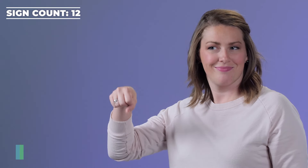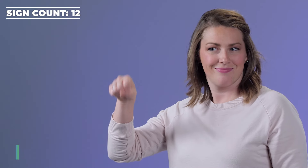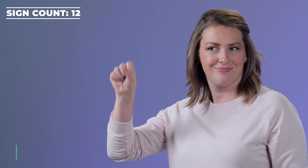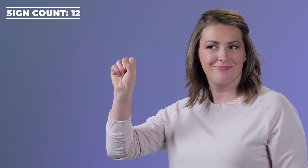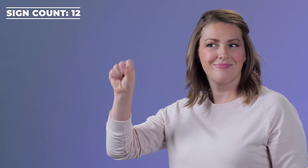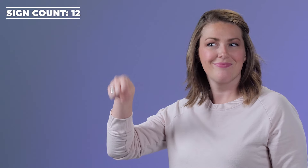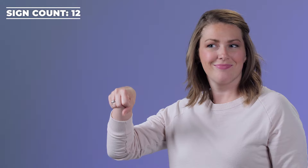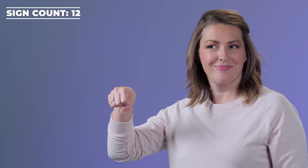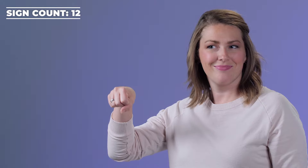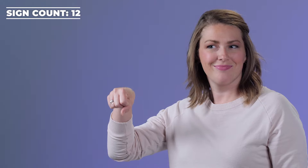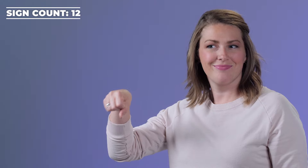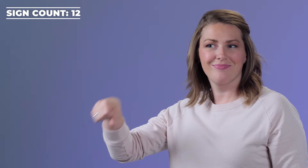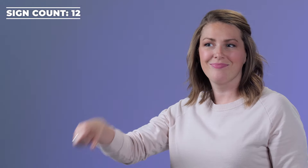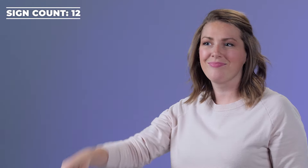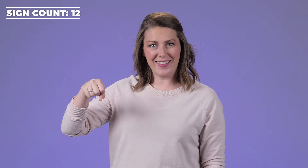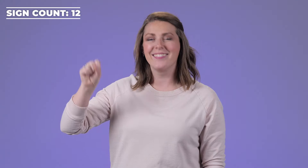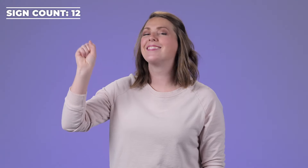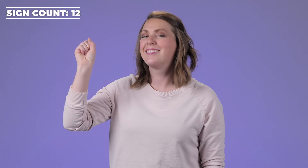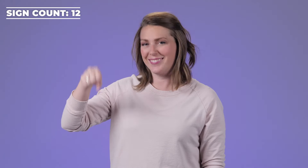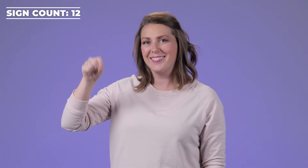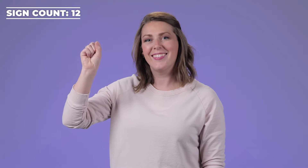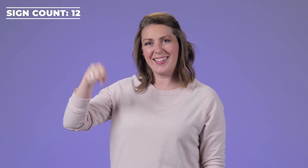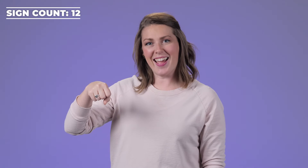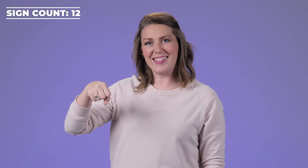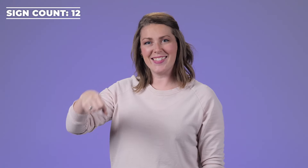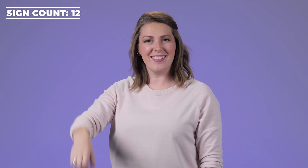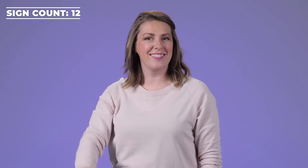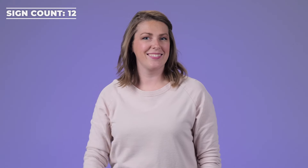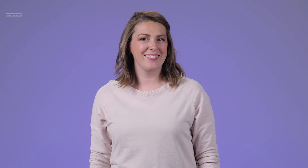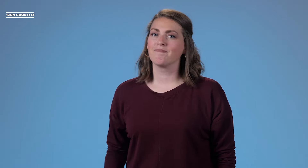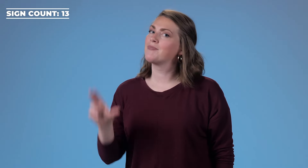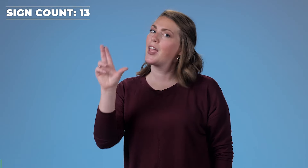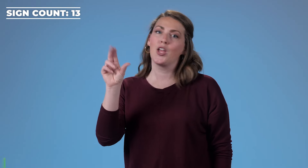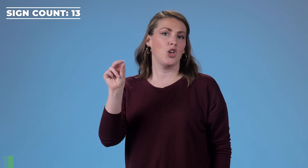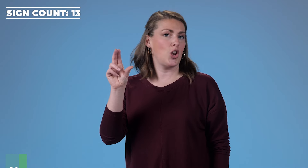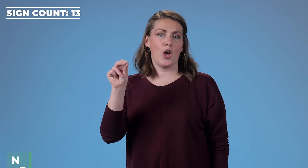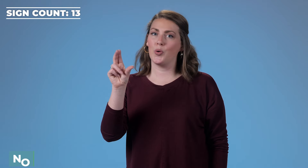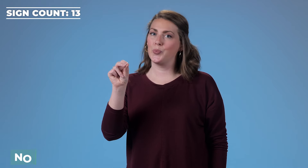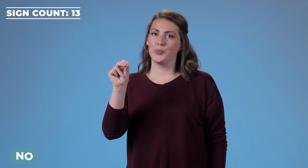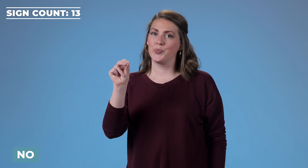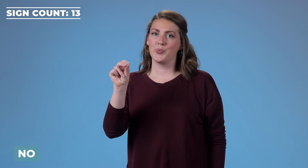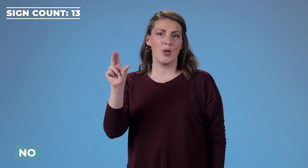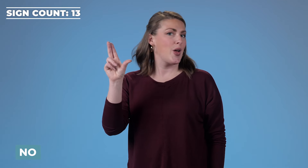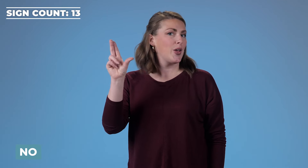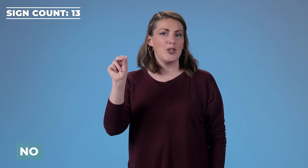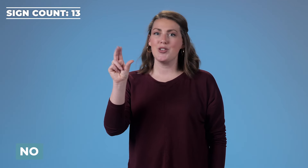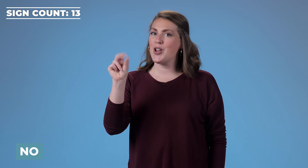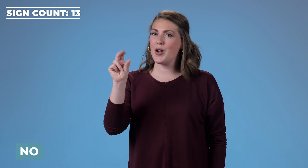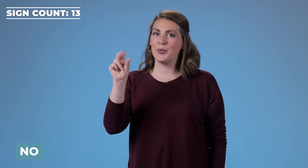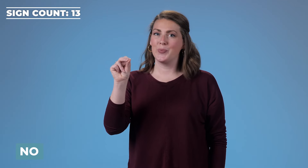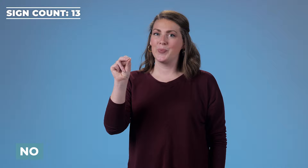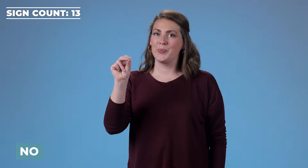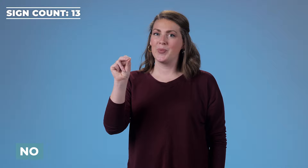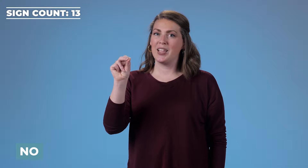is representing your head, nodding yes. No. No.